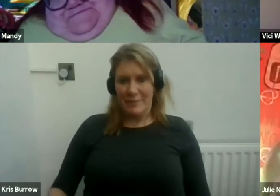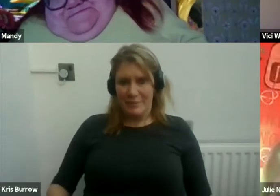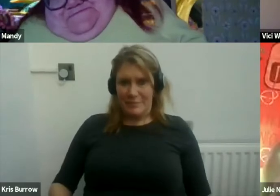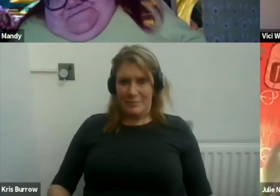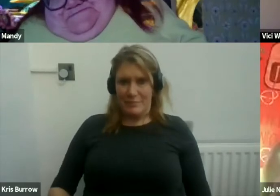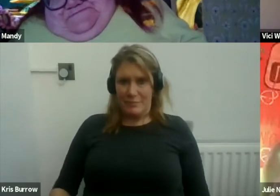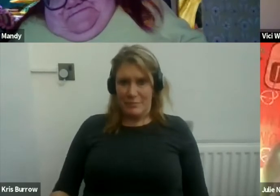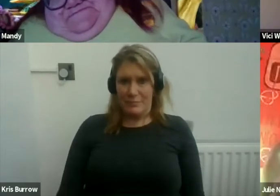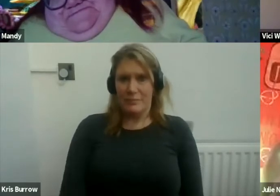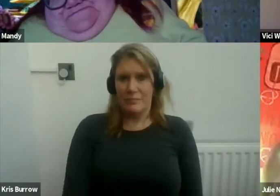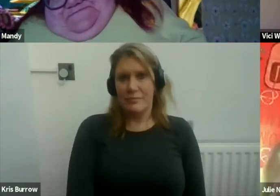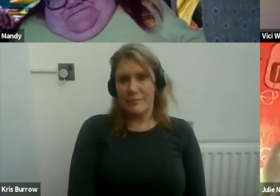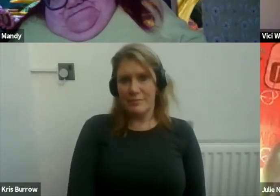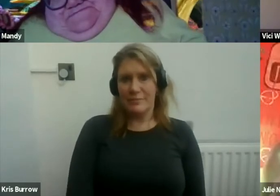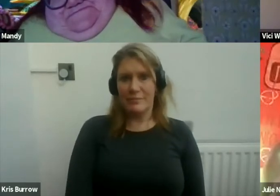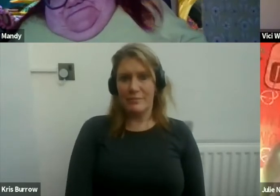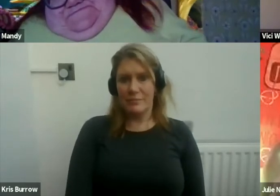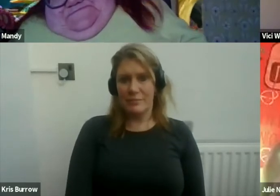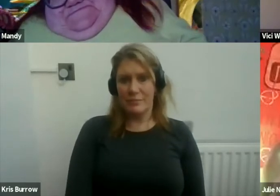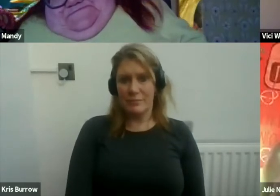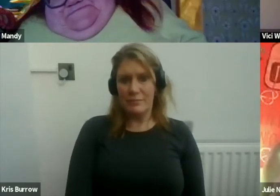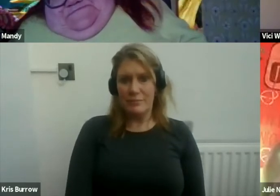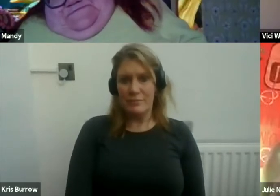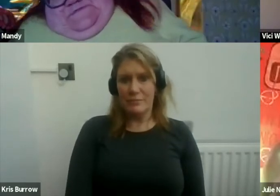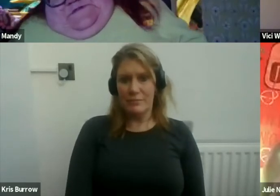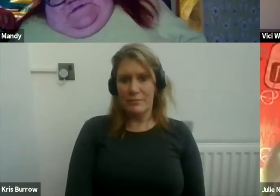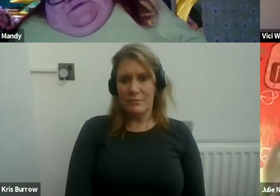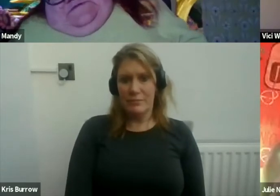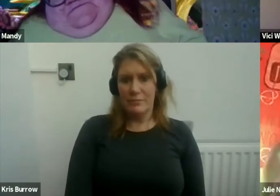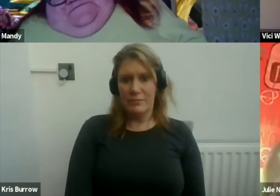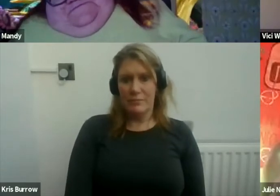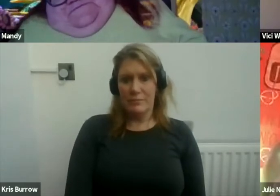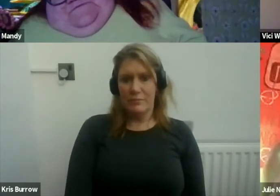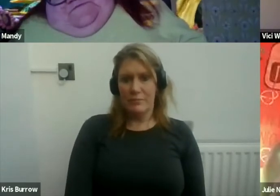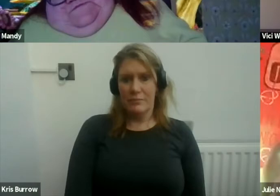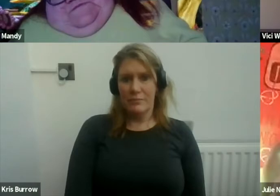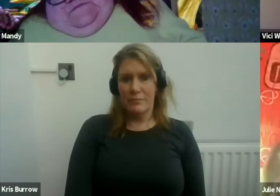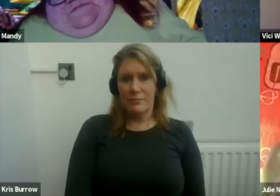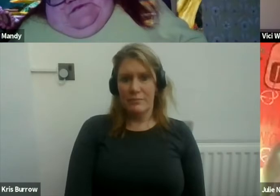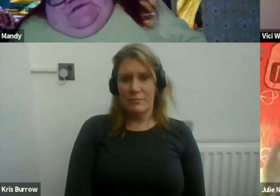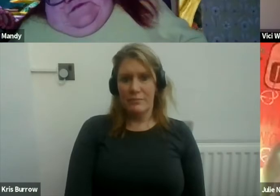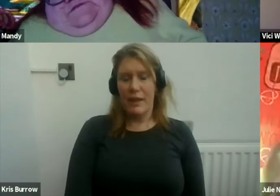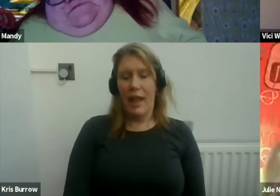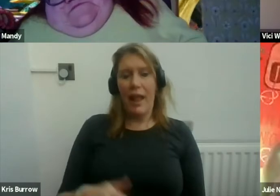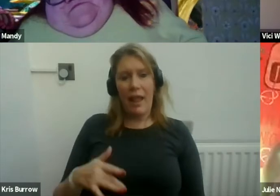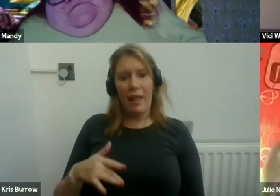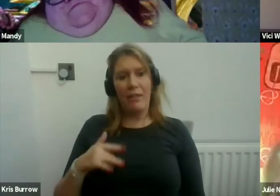Yes and that was one of the things actually about the characters, Mandy,